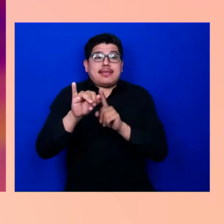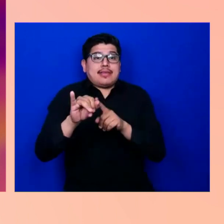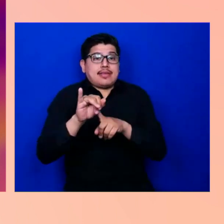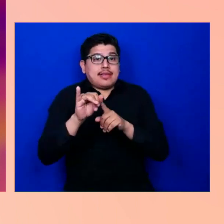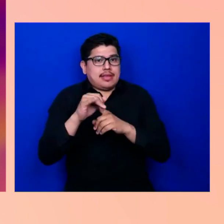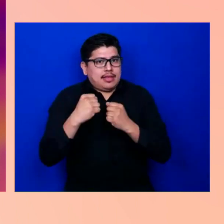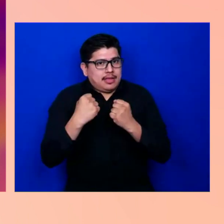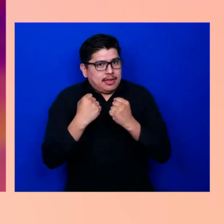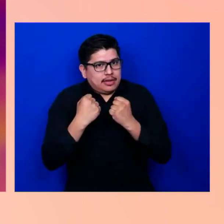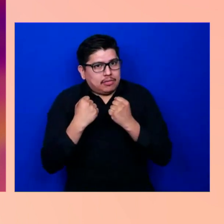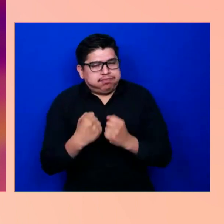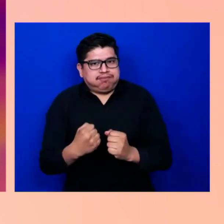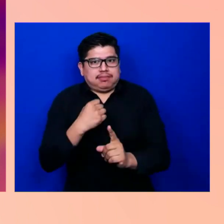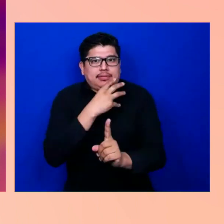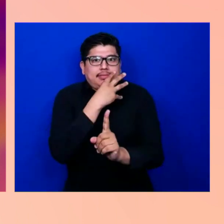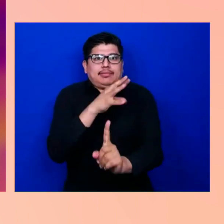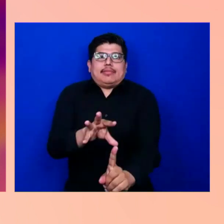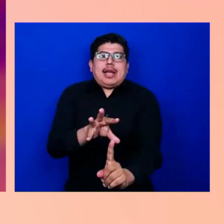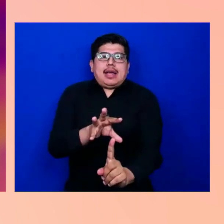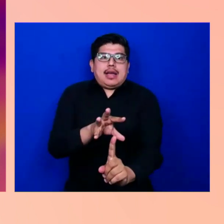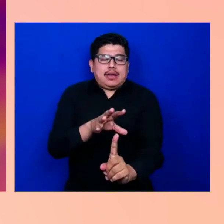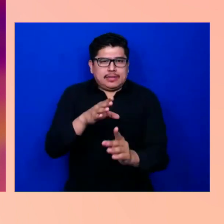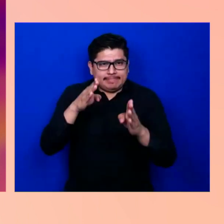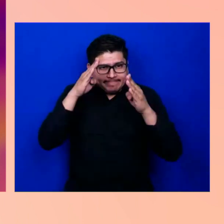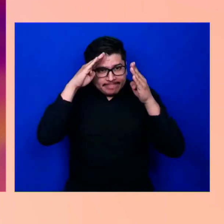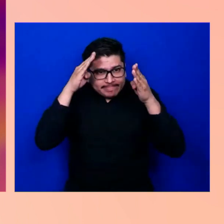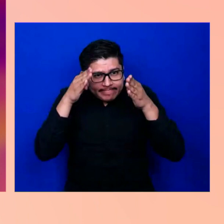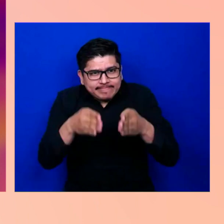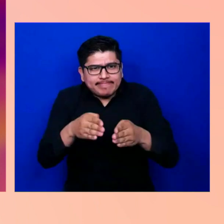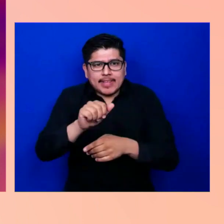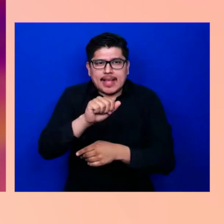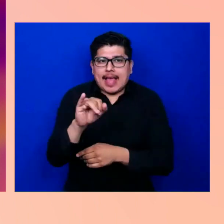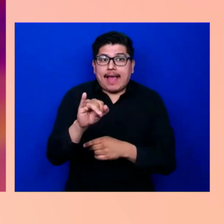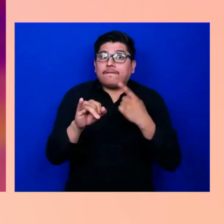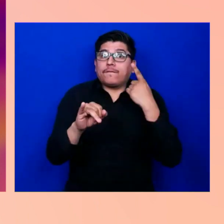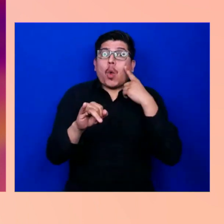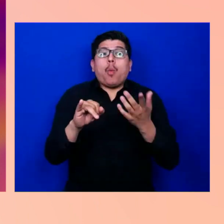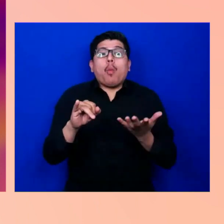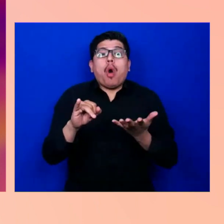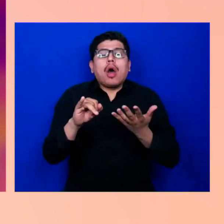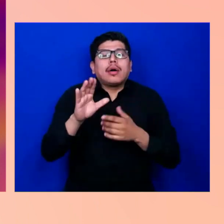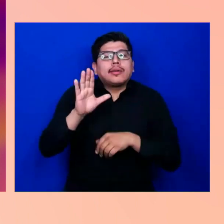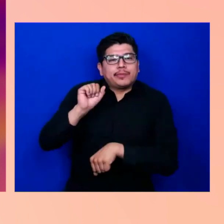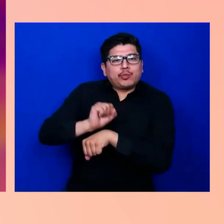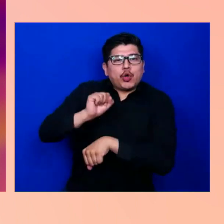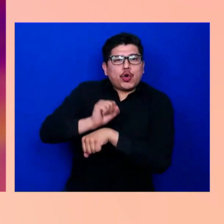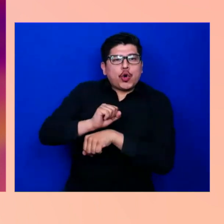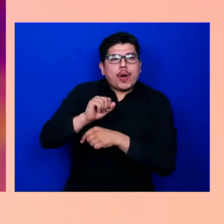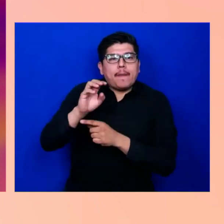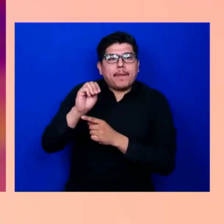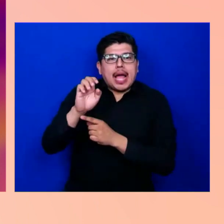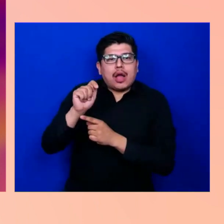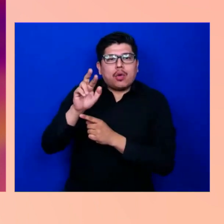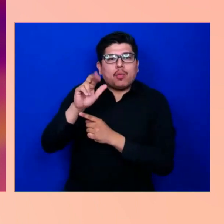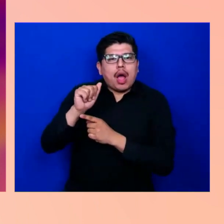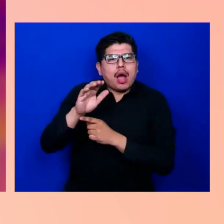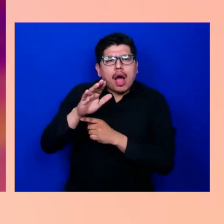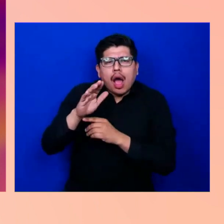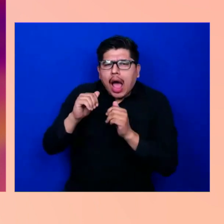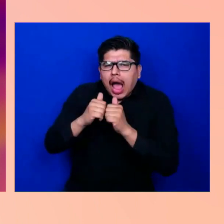with the work you are doing at Mentra, how do you see AI helping those with non-appearent disabilities to find employment?